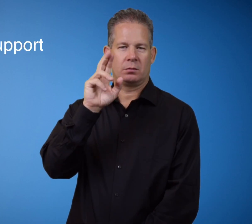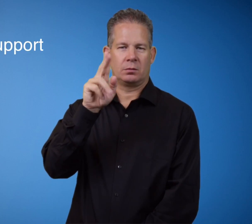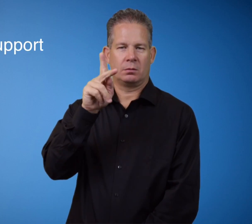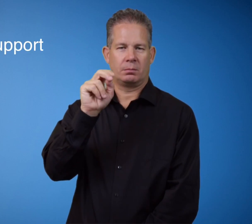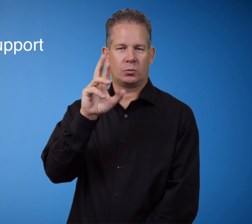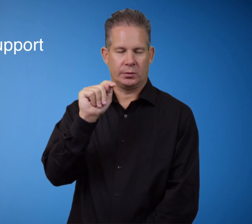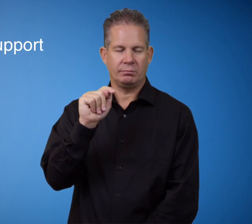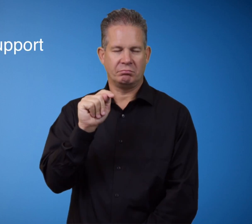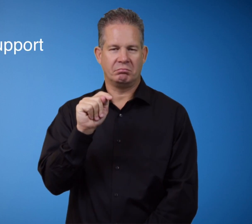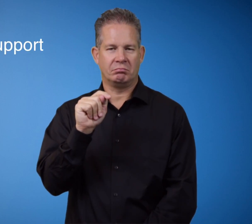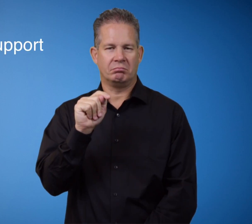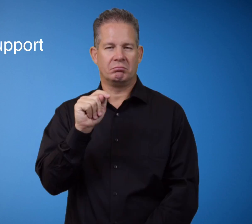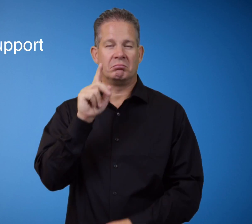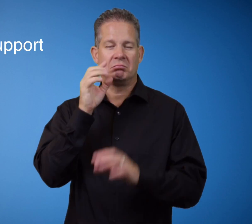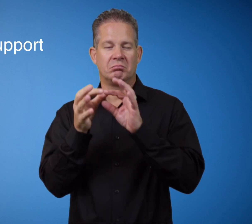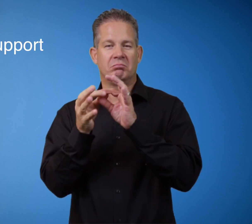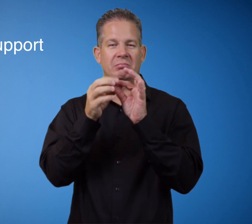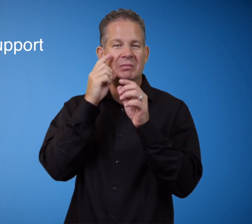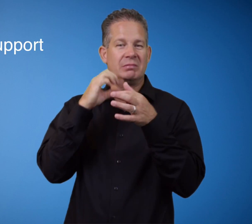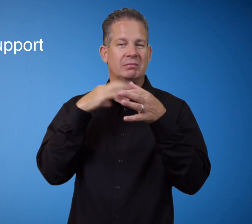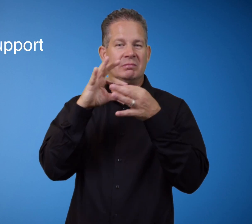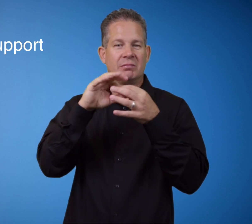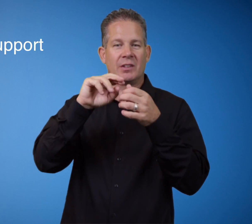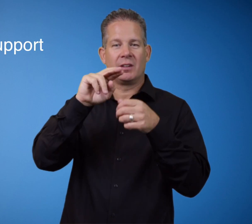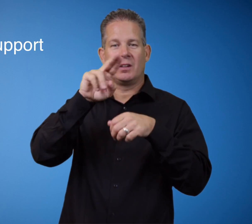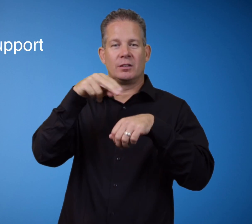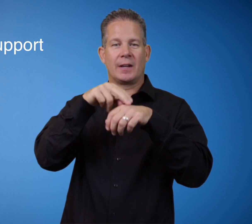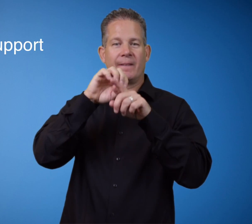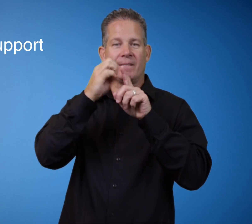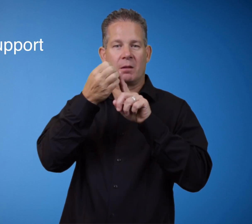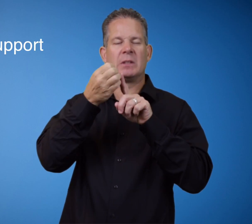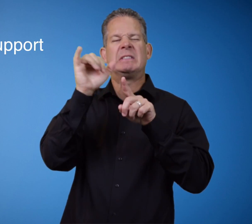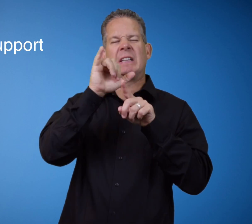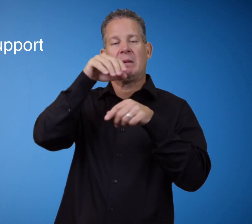Natural support. This is related to the natural environment.